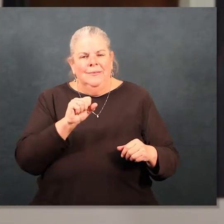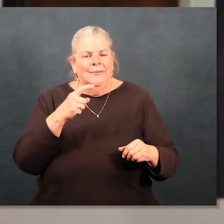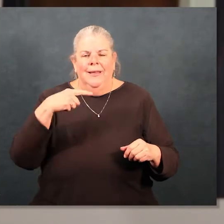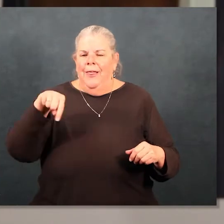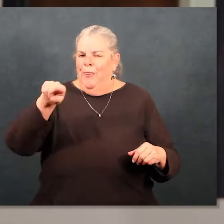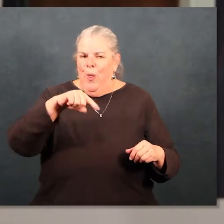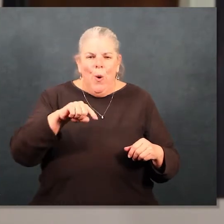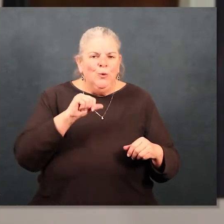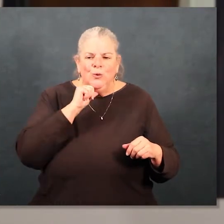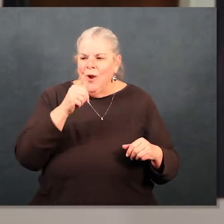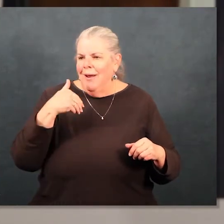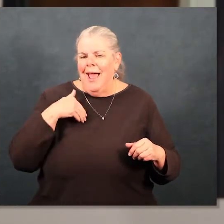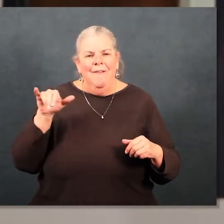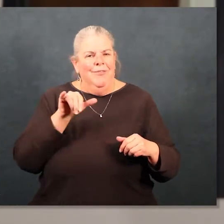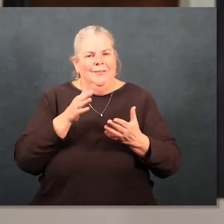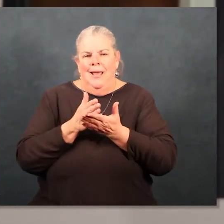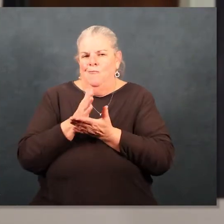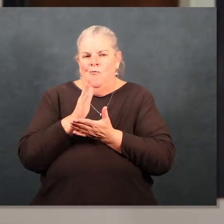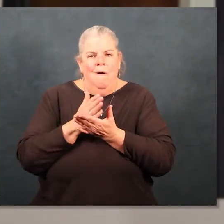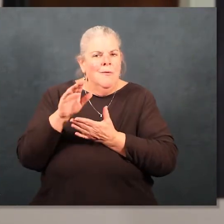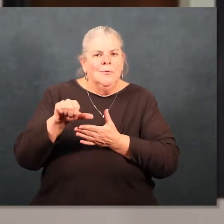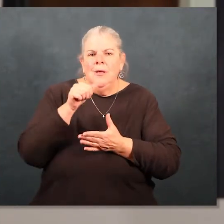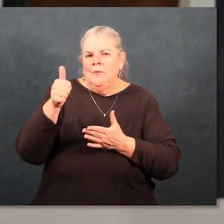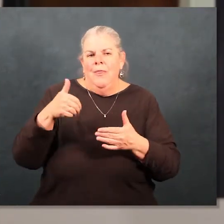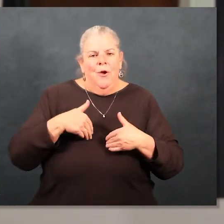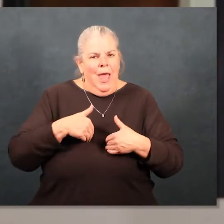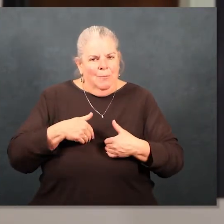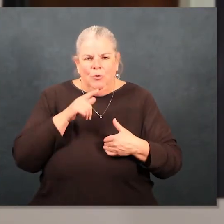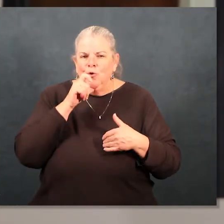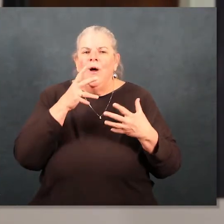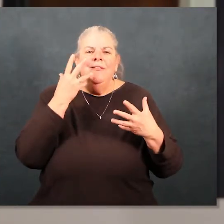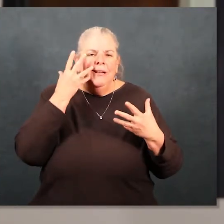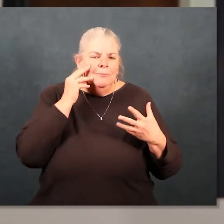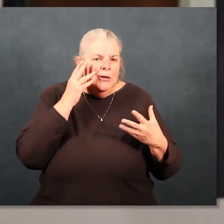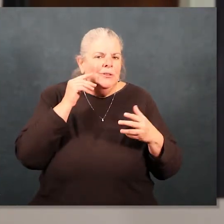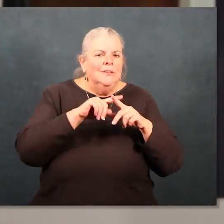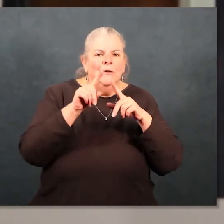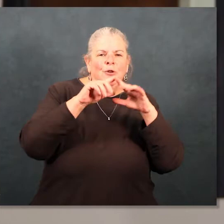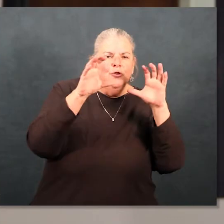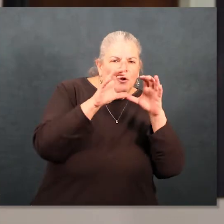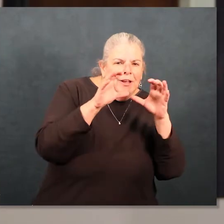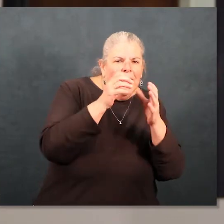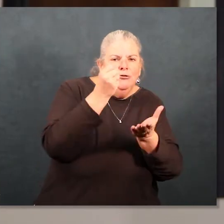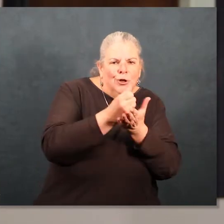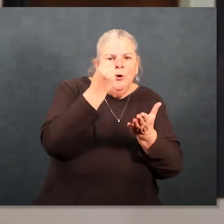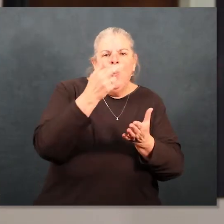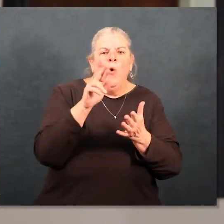have the same rights as other animals who have gone through certification or have gone through training. So, if you have a pet